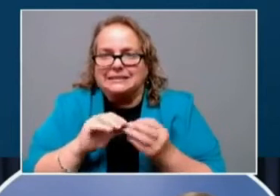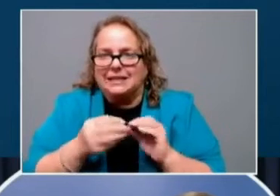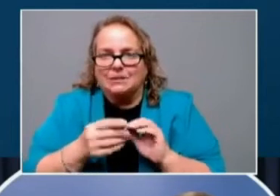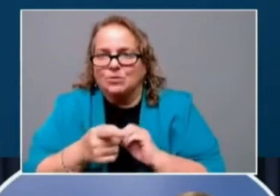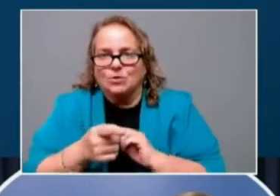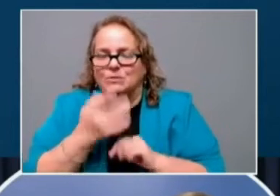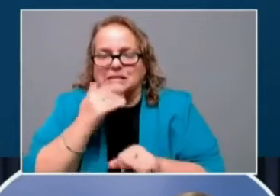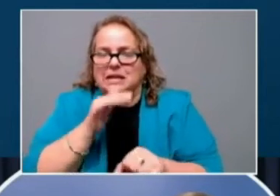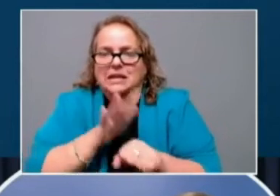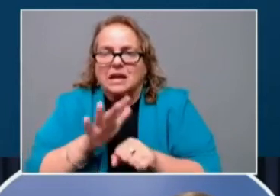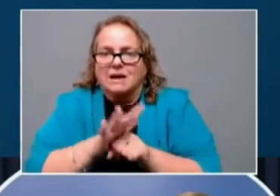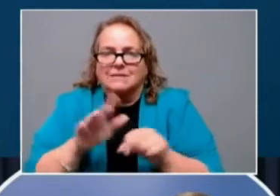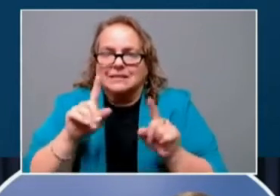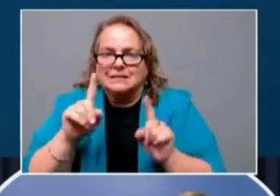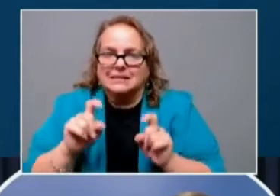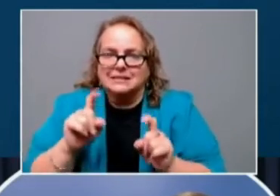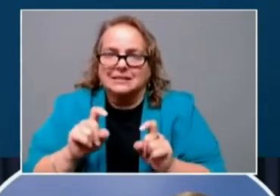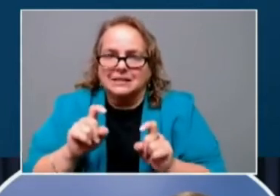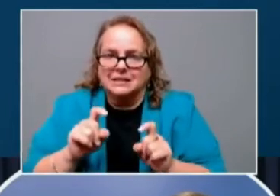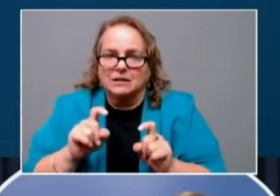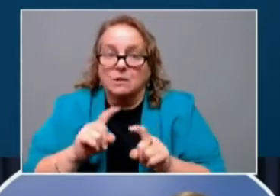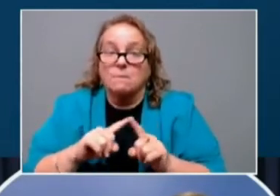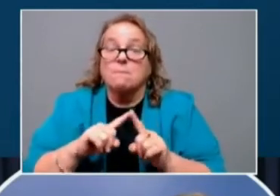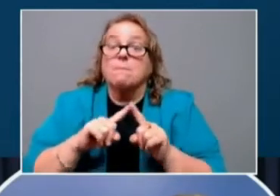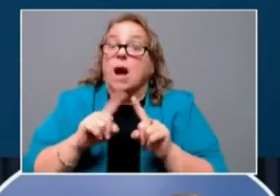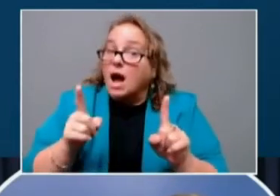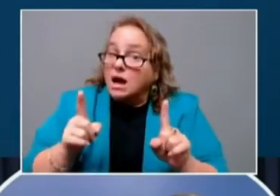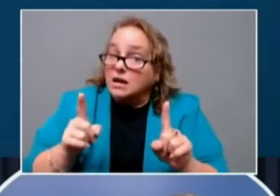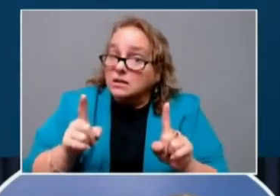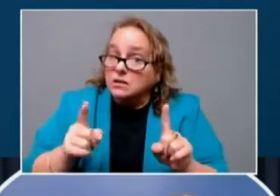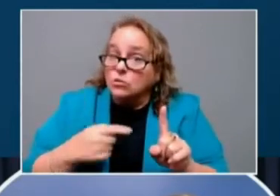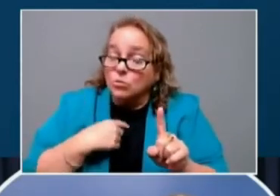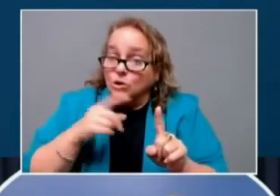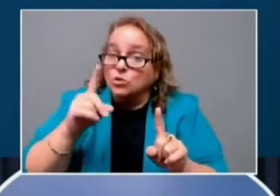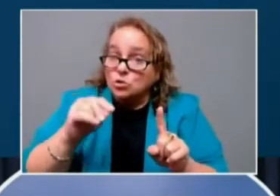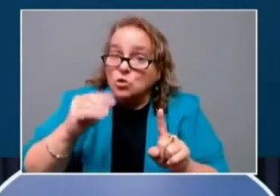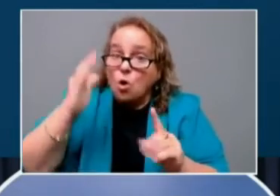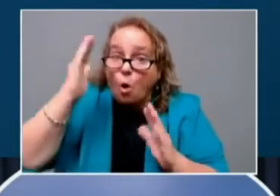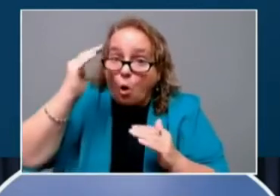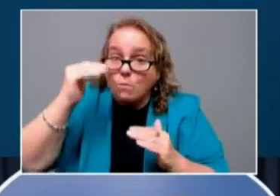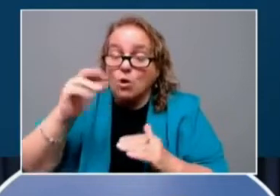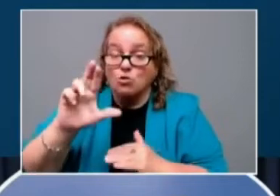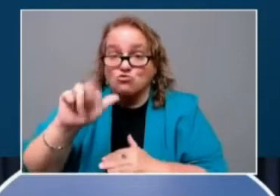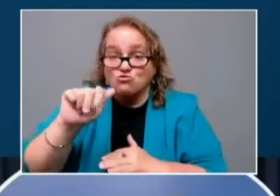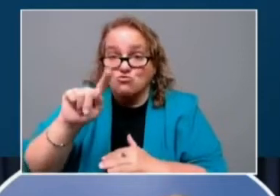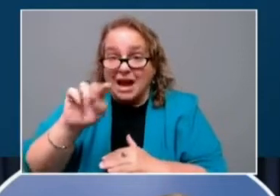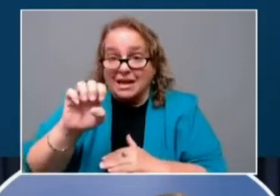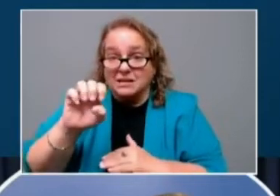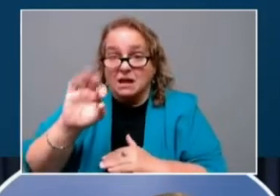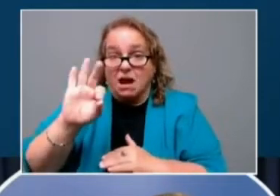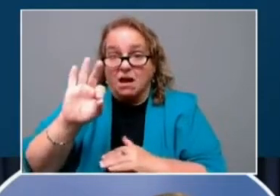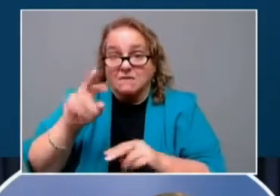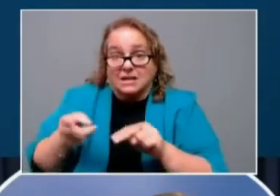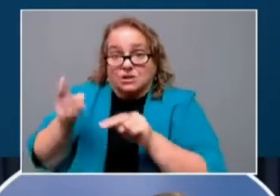increase in cases is is slowing. Uh though we again have seen positivity